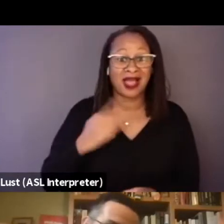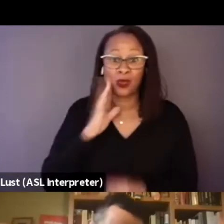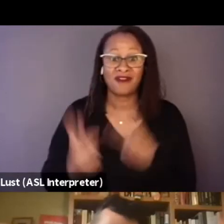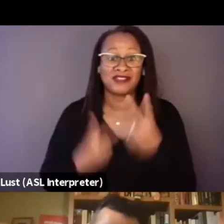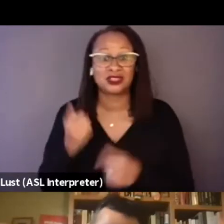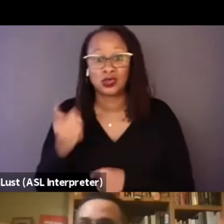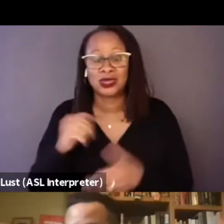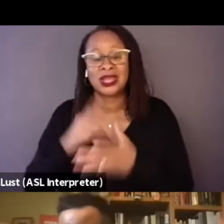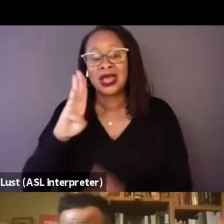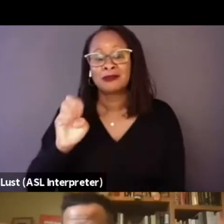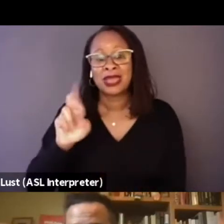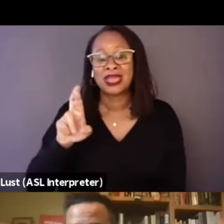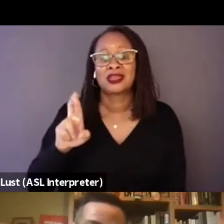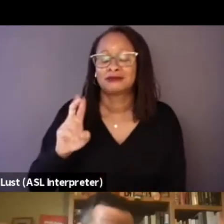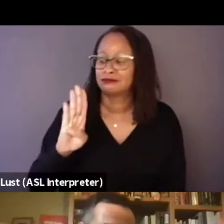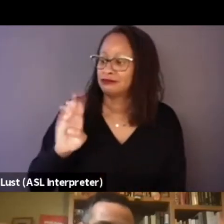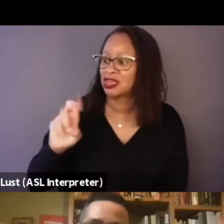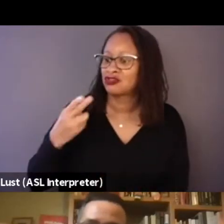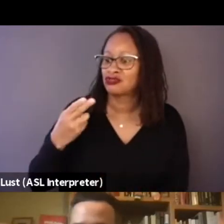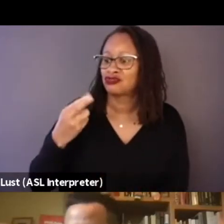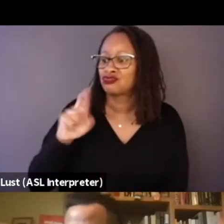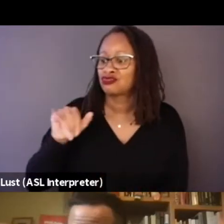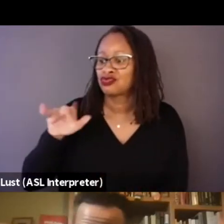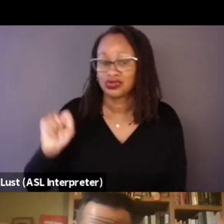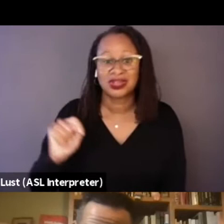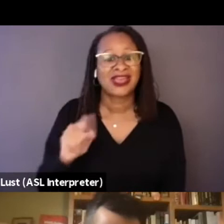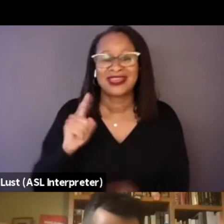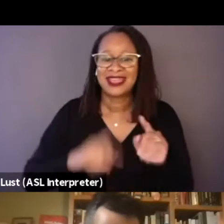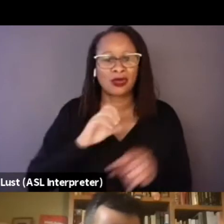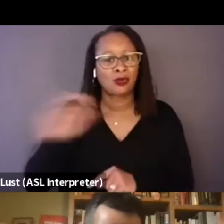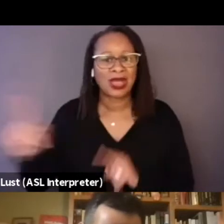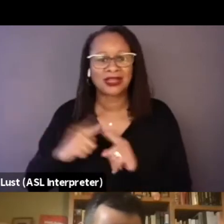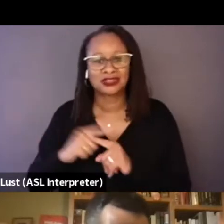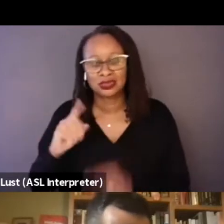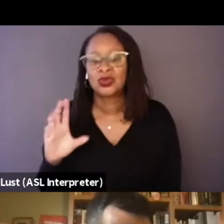because he can't go back to Damascus or else he would be recruited into the army or potentially worse.